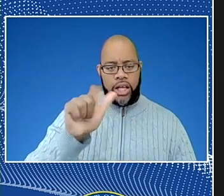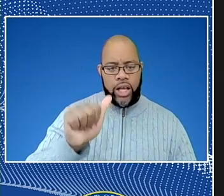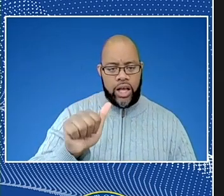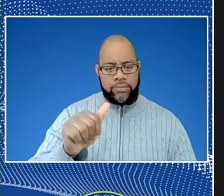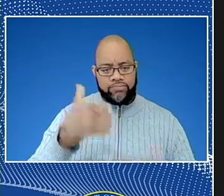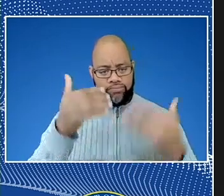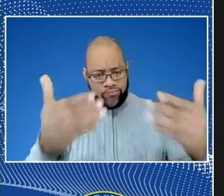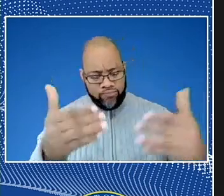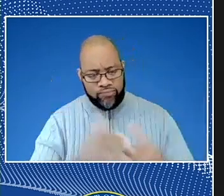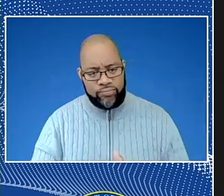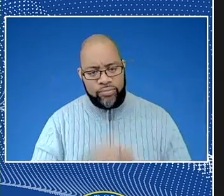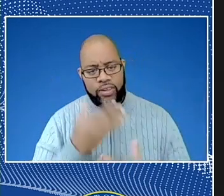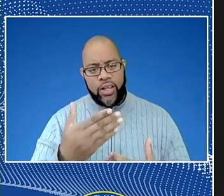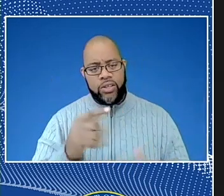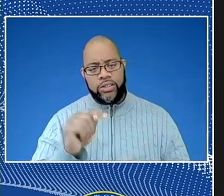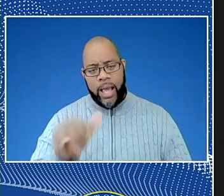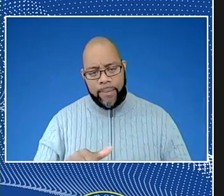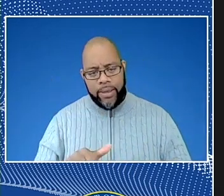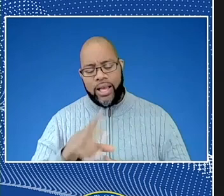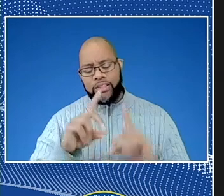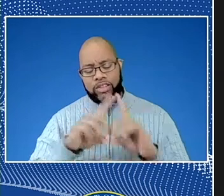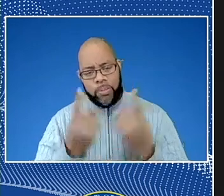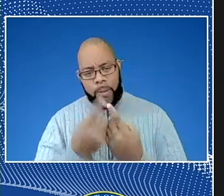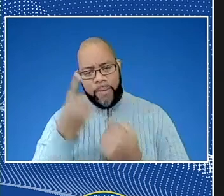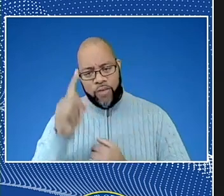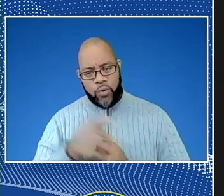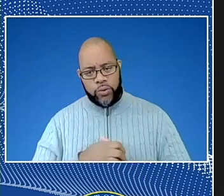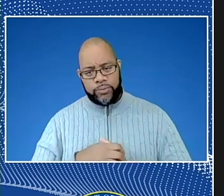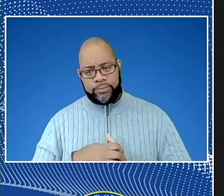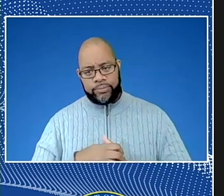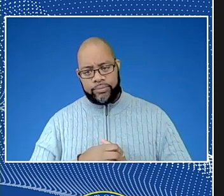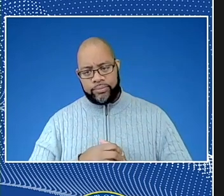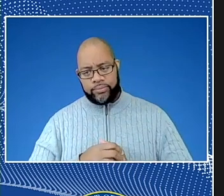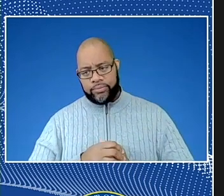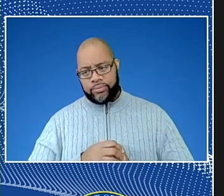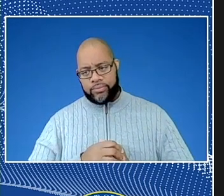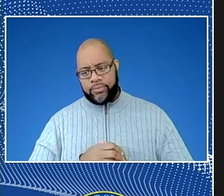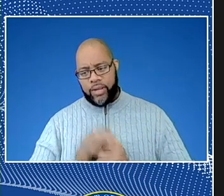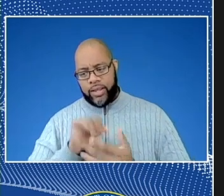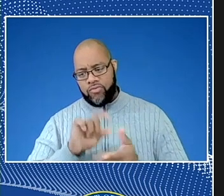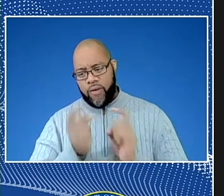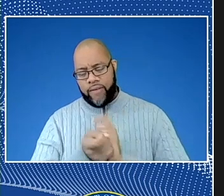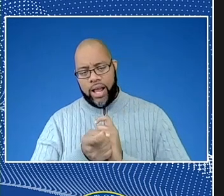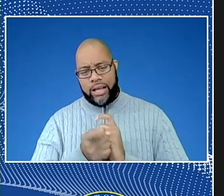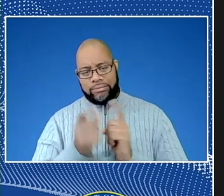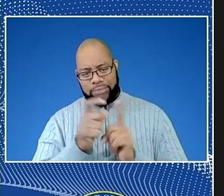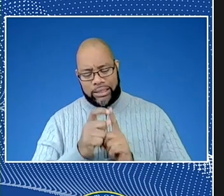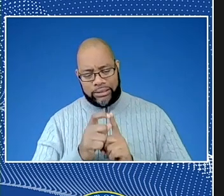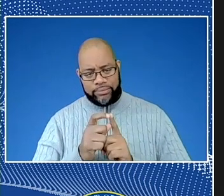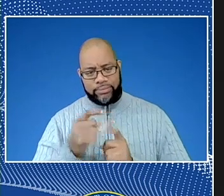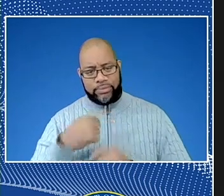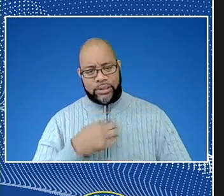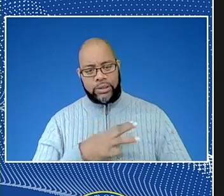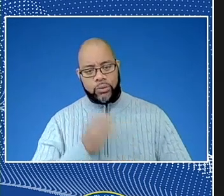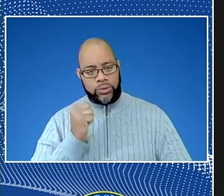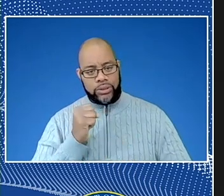And thank you, Tamy and the Department for the revised text. I was the individual that brought up